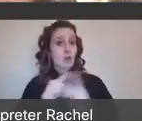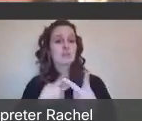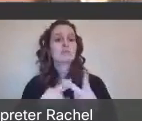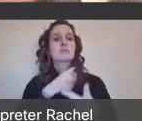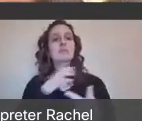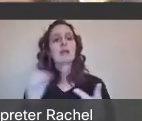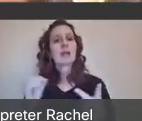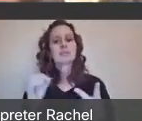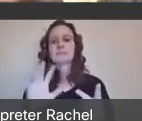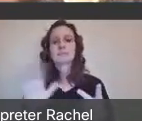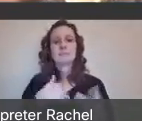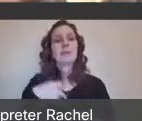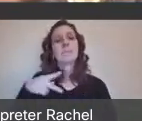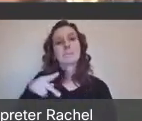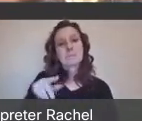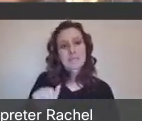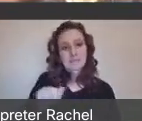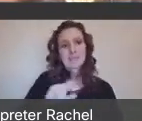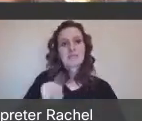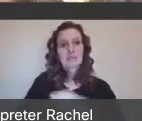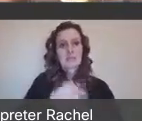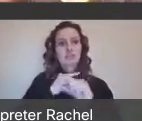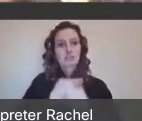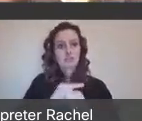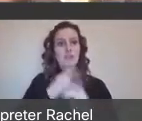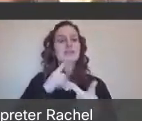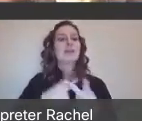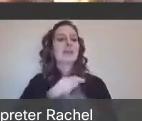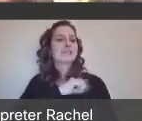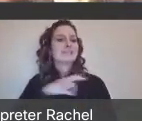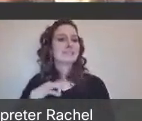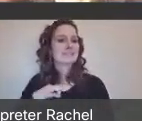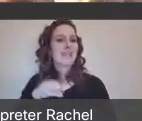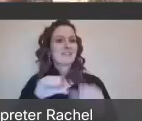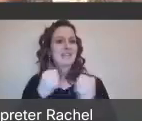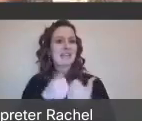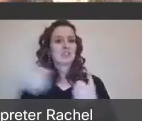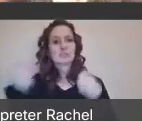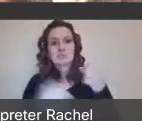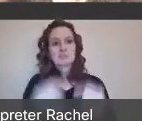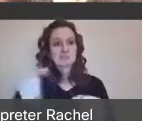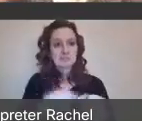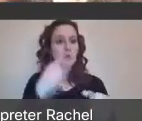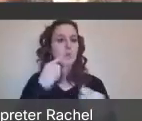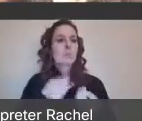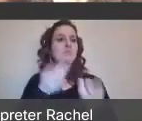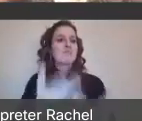sorry, the Pennsylvania National Guard, as well as a staffing agency will be providing the individuals